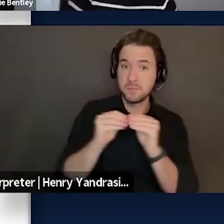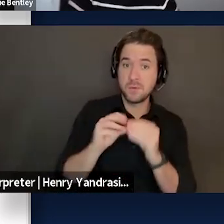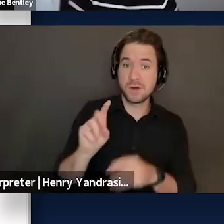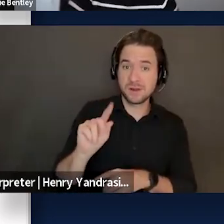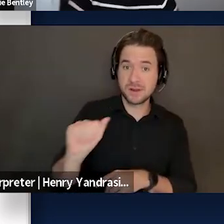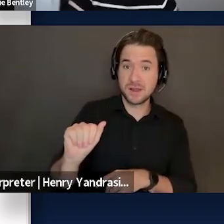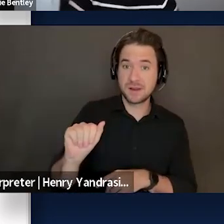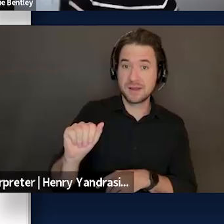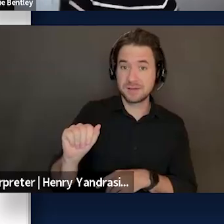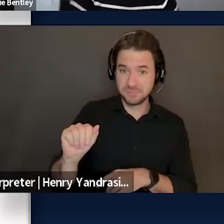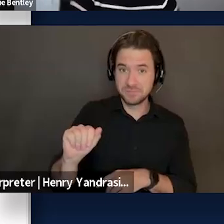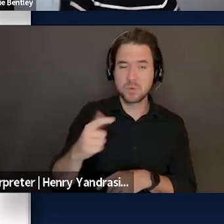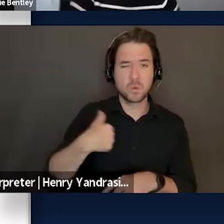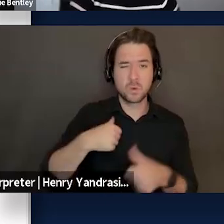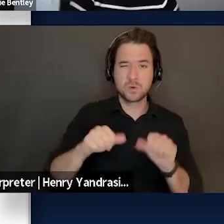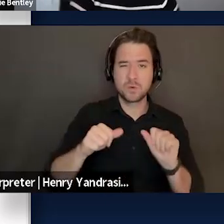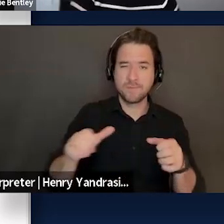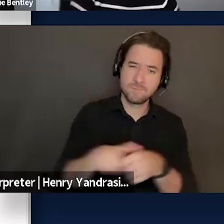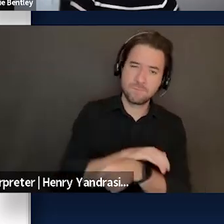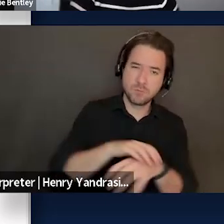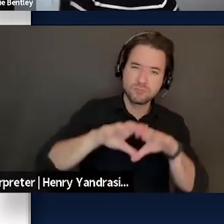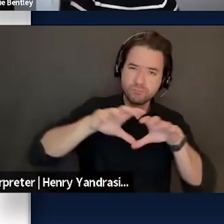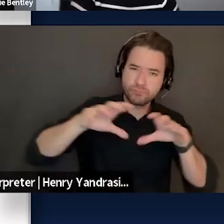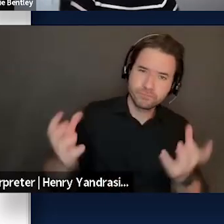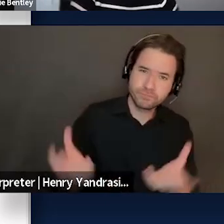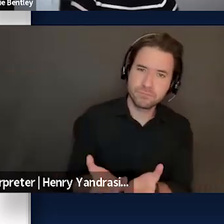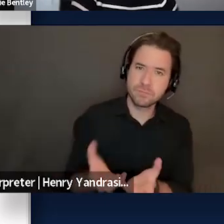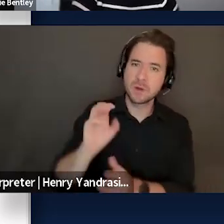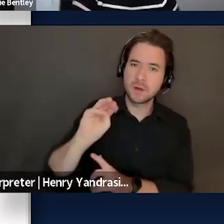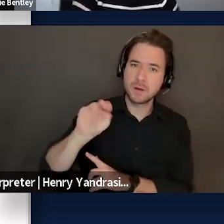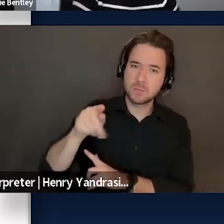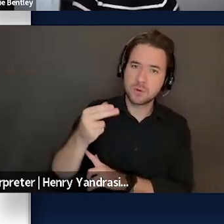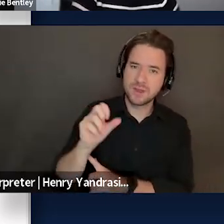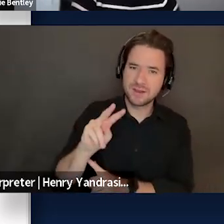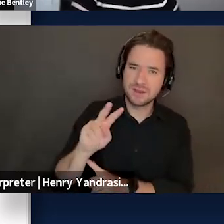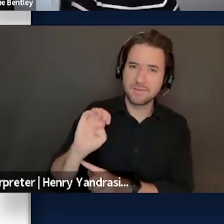We're trying to be very comprehensive in the things that we are presenting, so in the next upcoming launch.